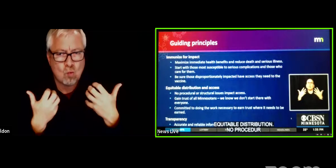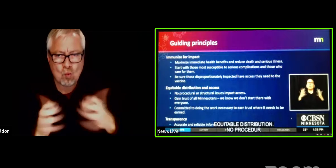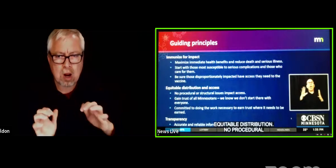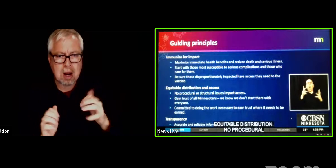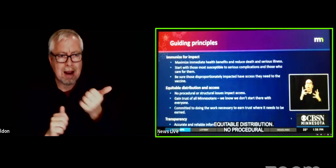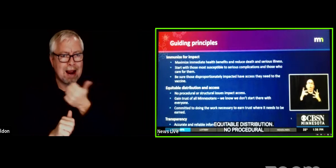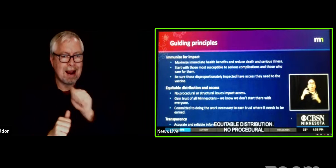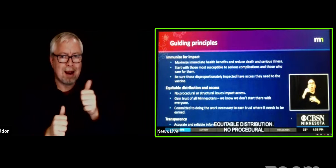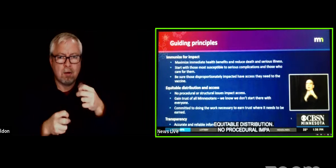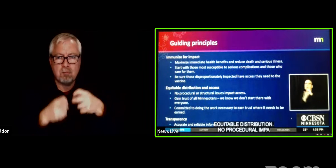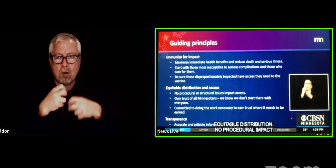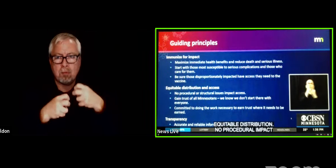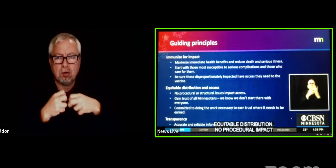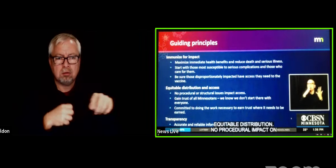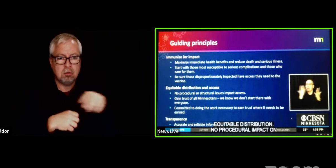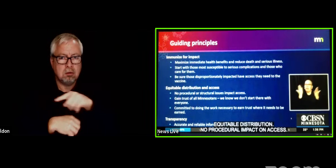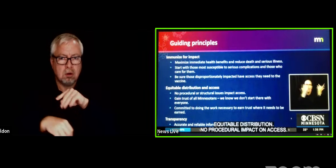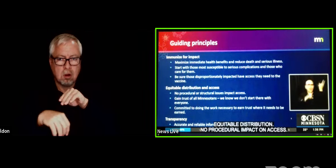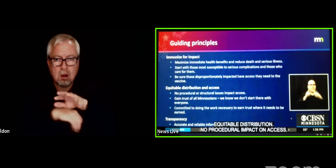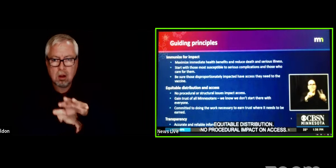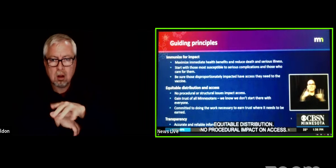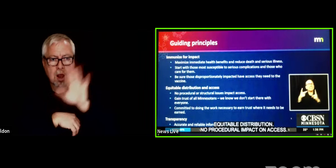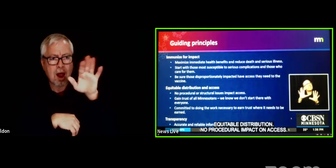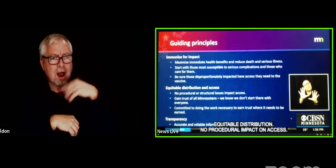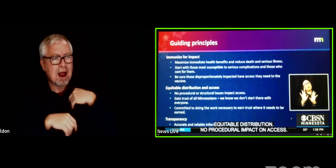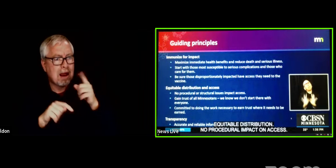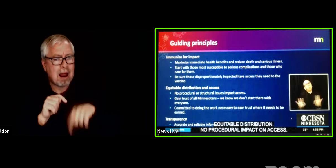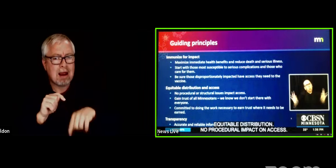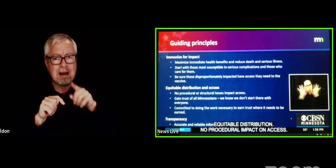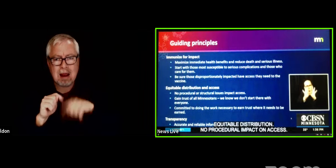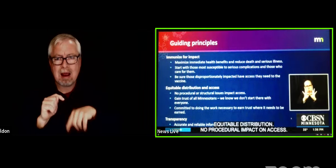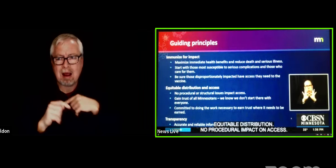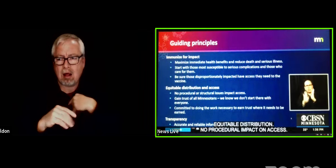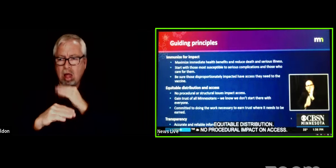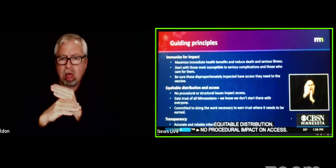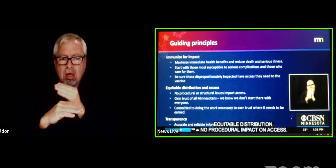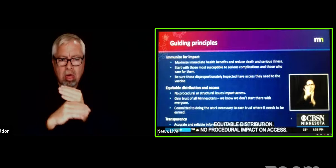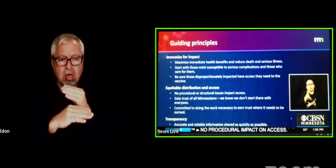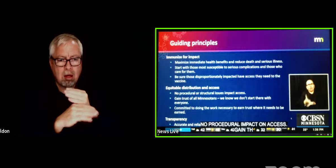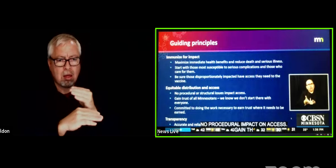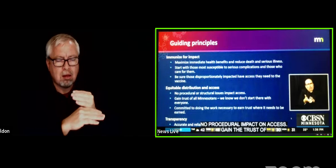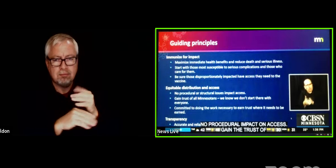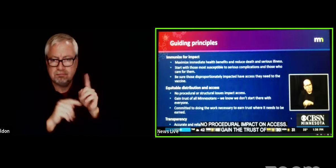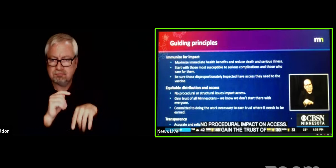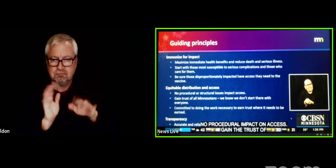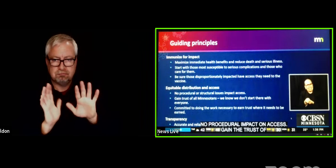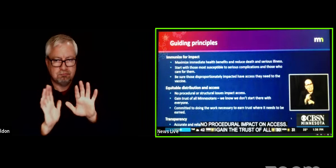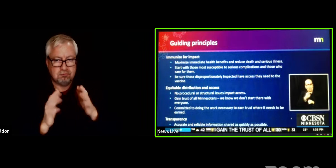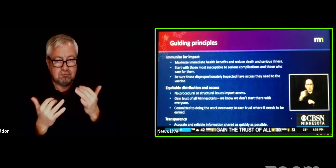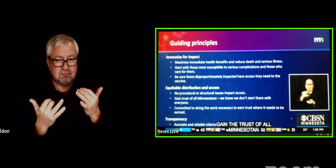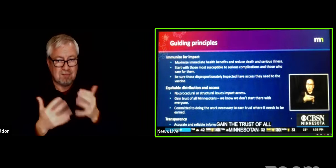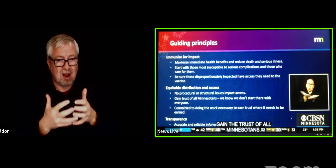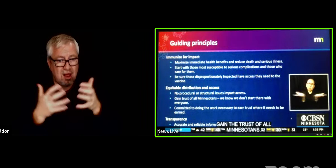GAIN THE TRUST OF ALL MINNESOTANS, AND I WANT TO BE VERY CLEAR. THERE'S WORK TO BE DONE THERE. THERE ARE FOLKS THAT DO NOT TRUST THAT THE